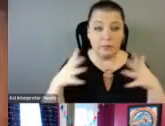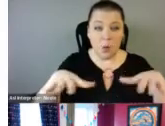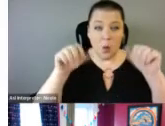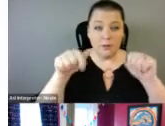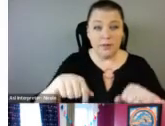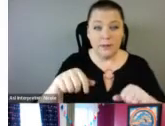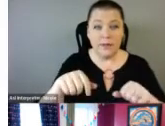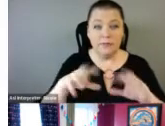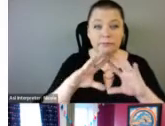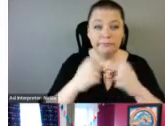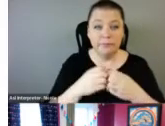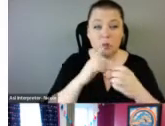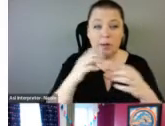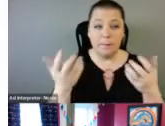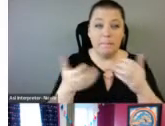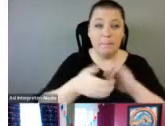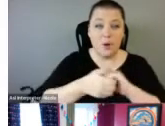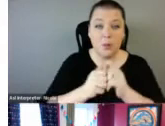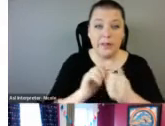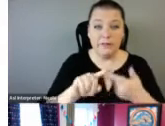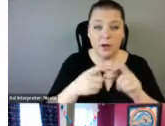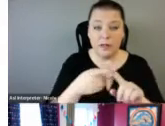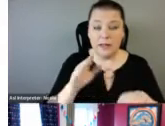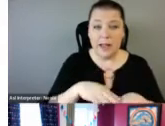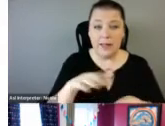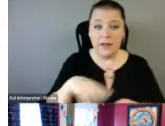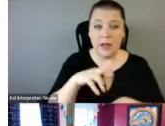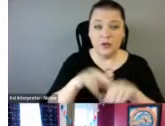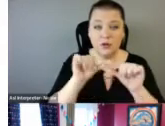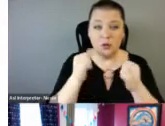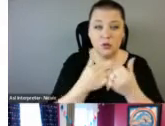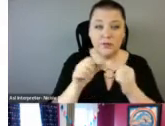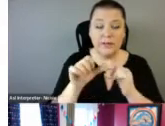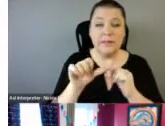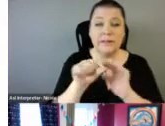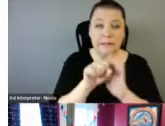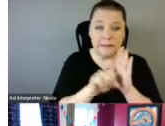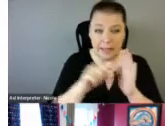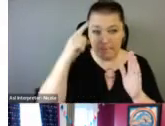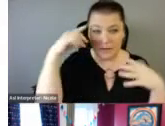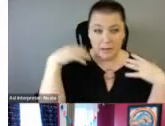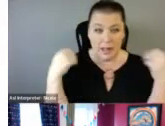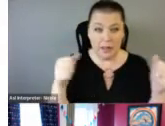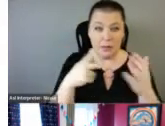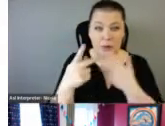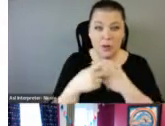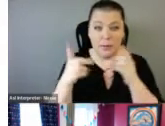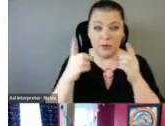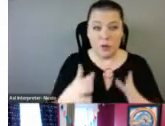in partnership with our friends at the National Association of State Mental Health Program Directors. They introduced us to